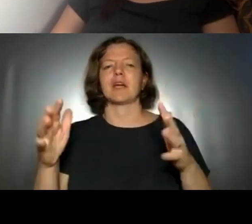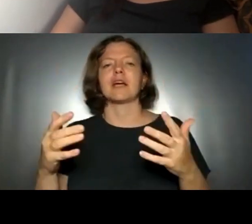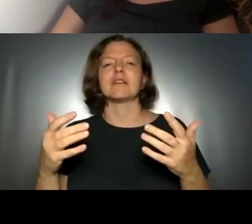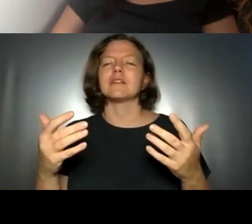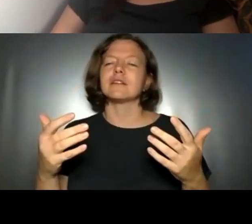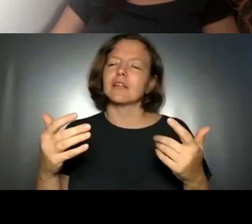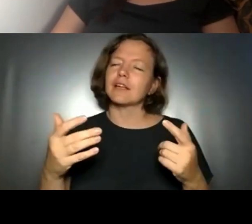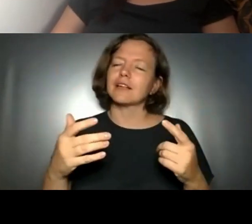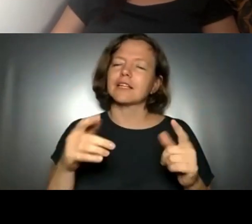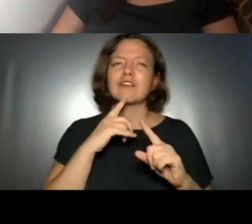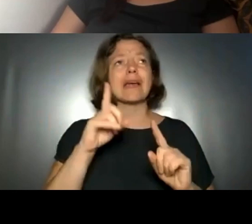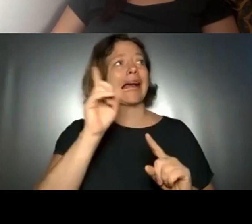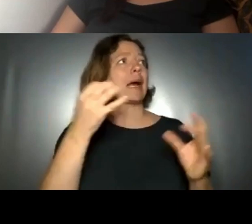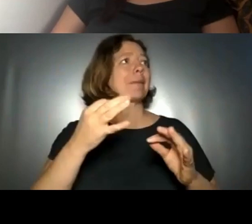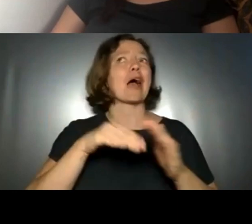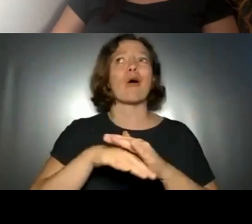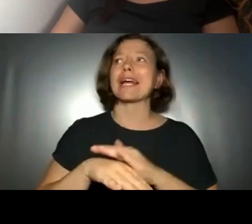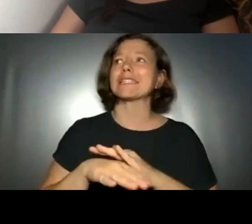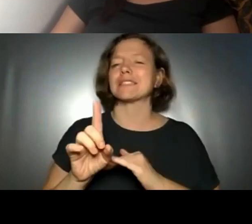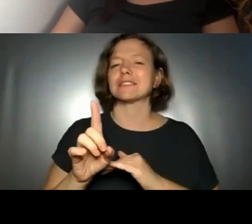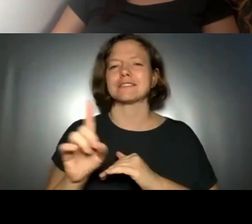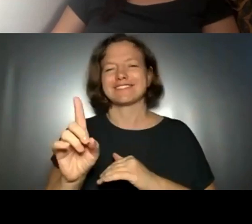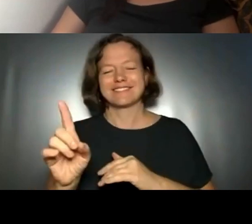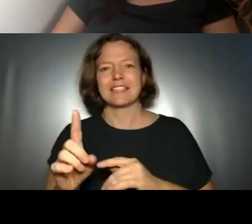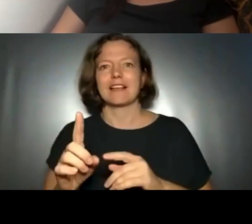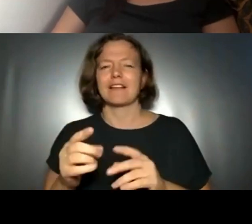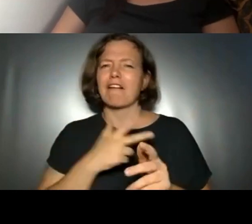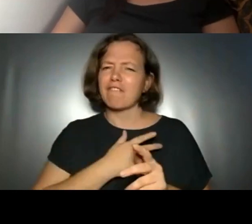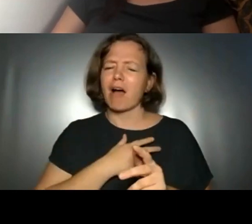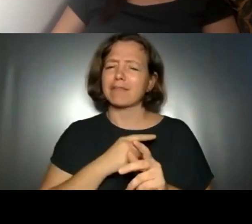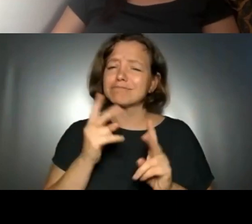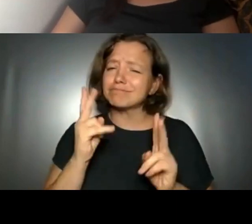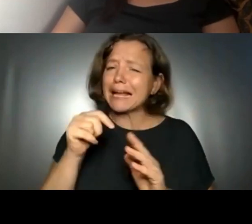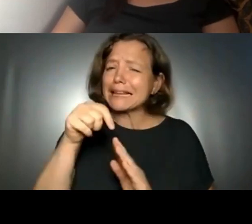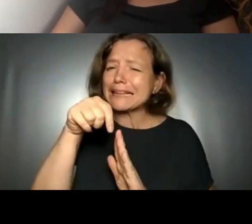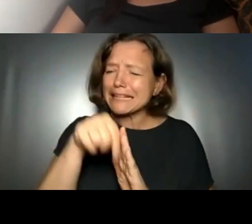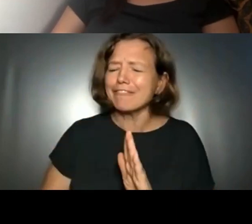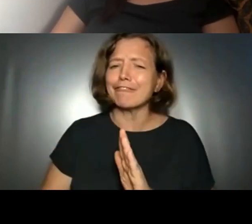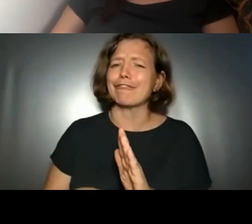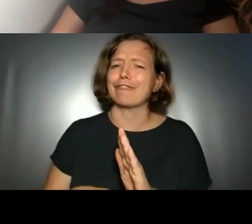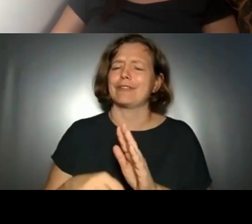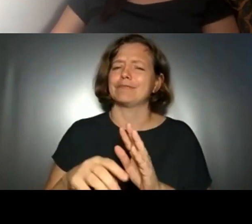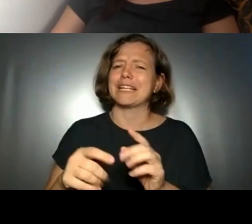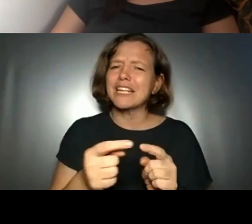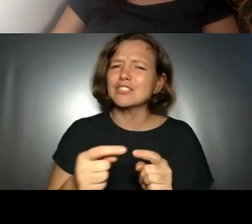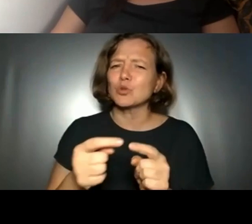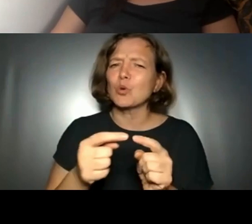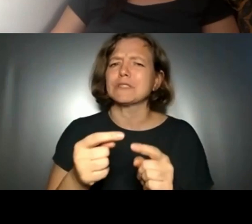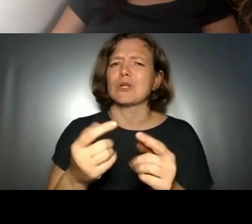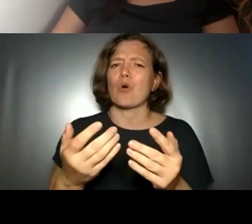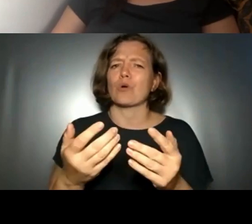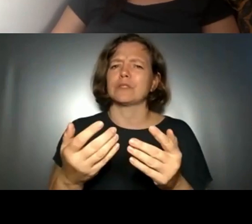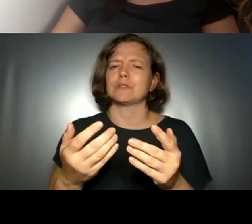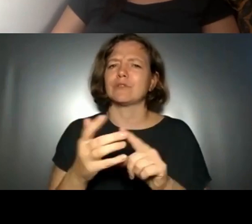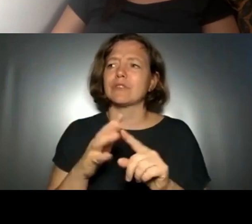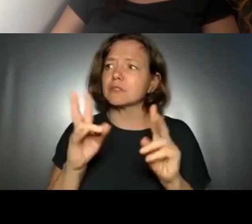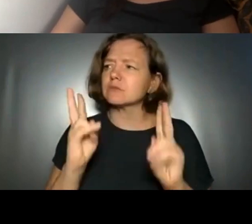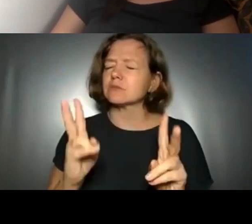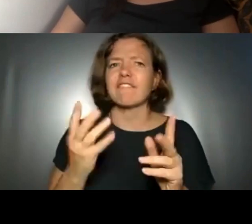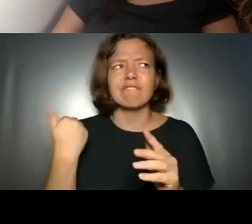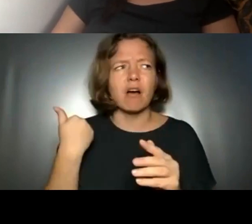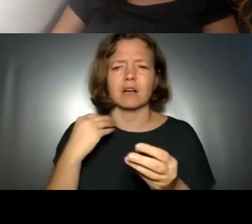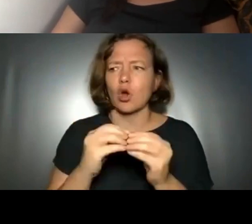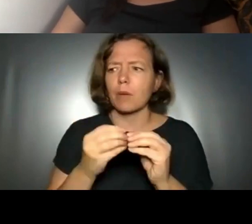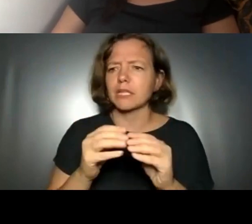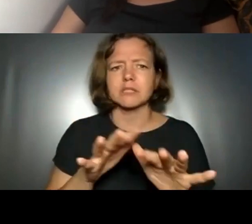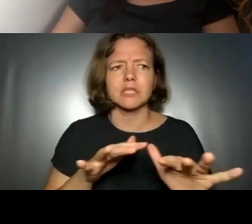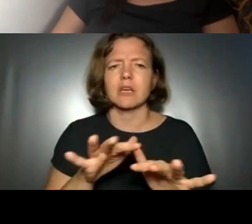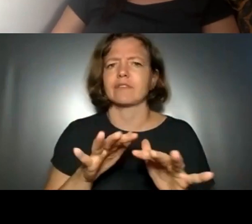But like the real difficult discussions or difficult things we need to navigate that actually come from our differences